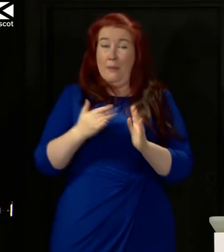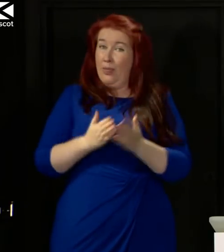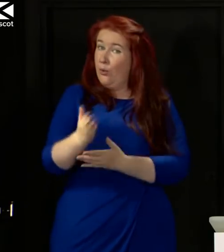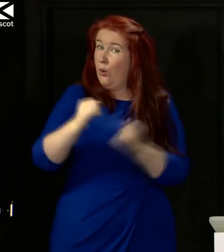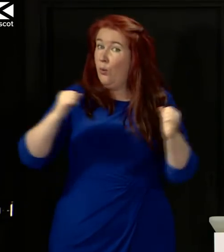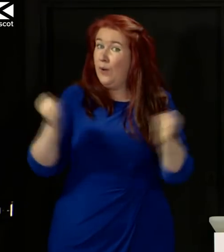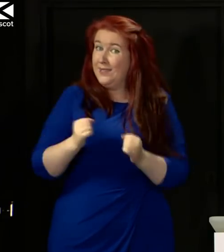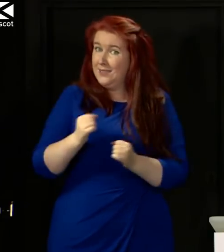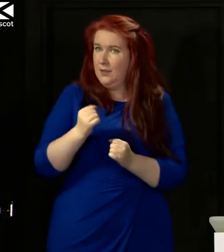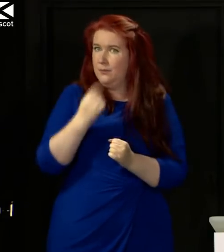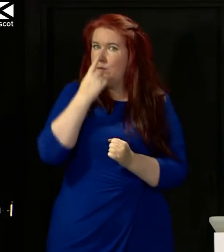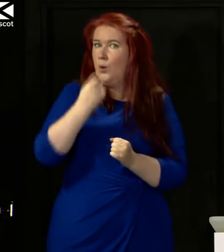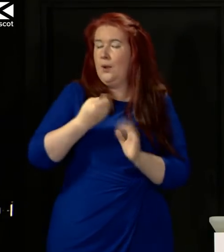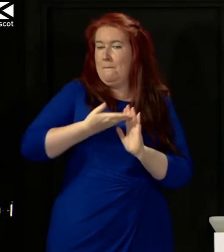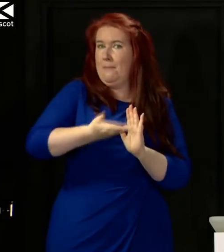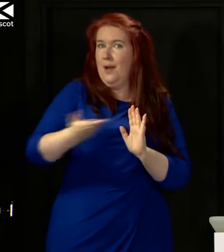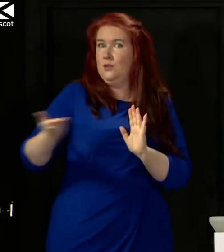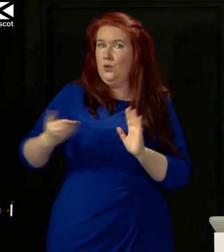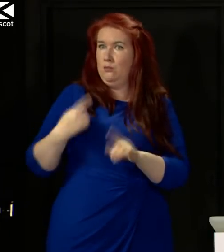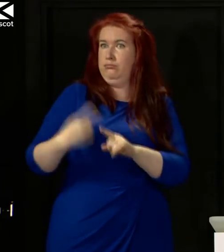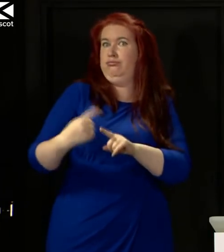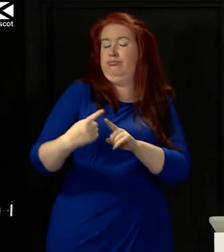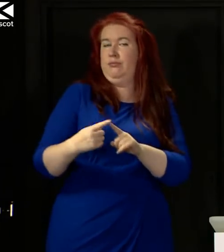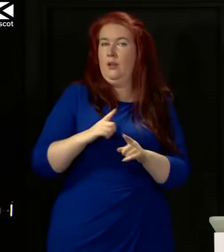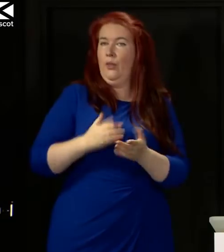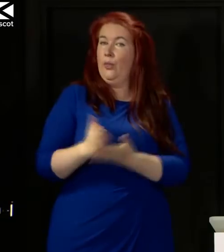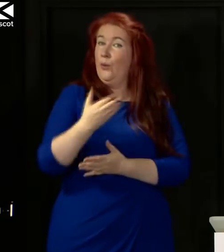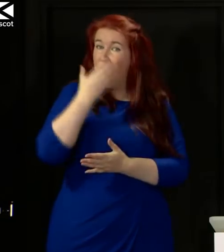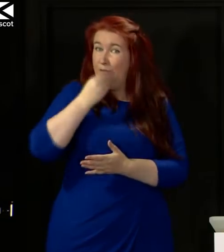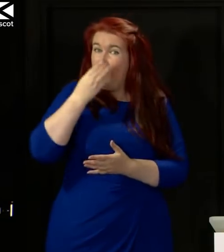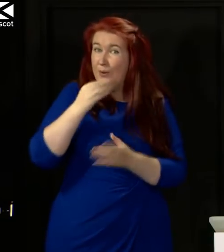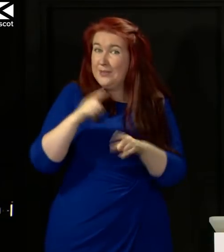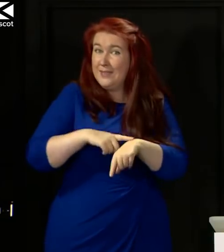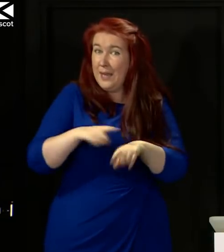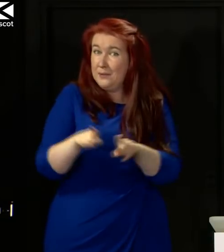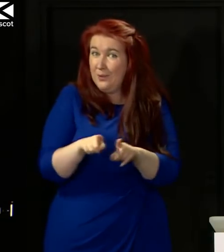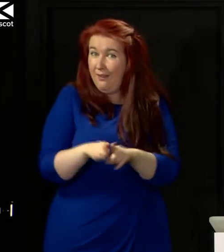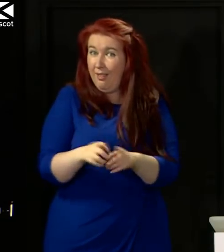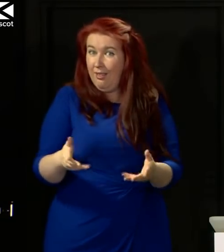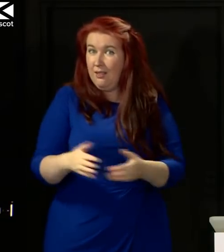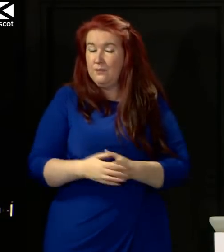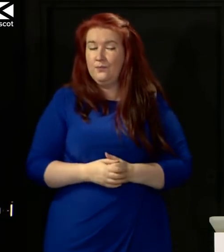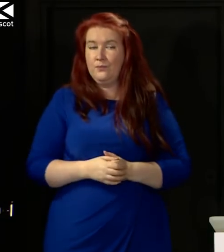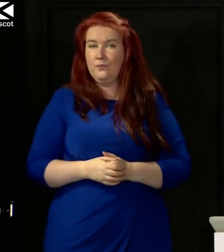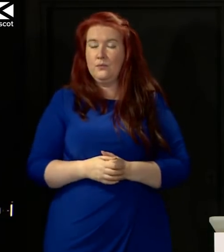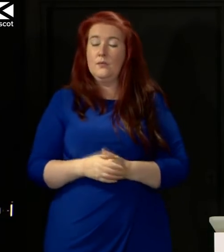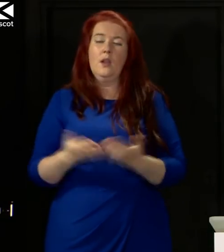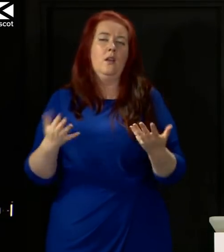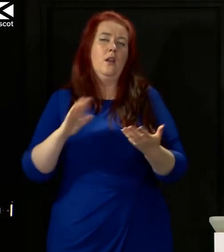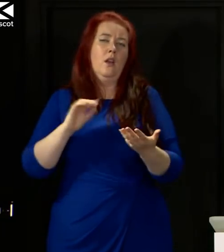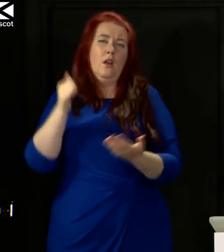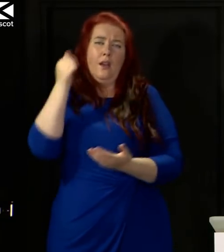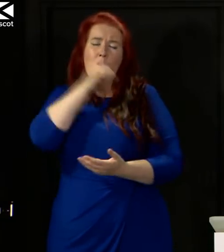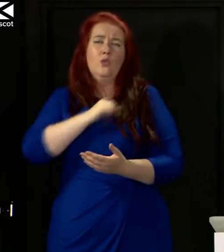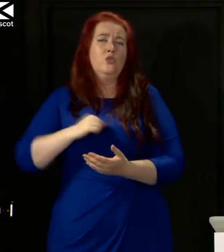and the flu season. However, all of that said, Scotland does like other countries around the world face the